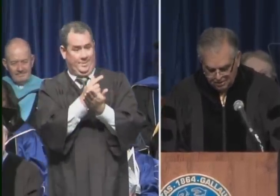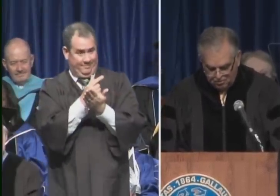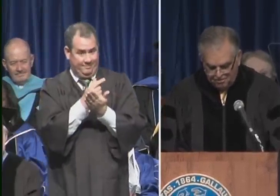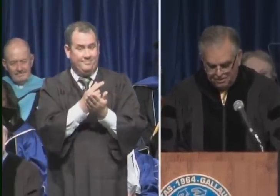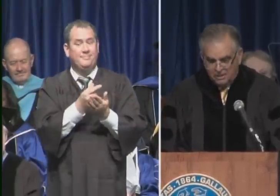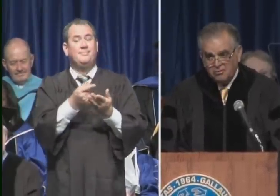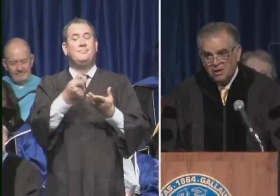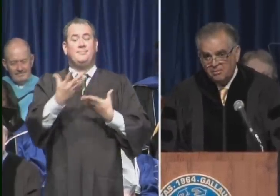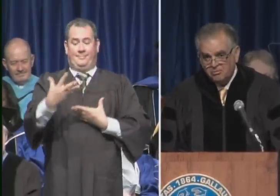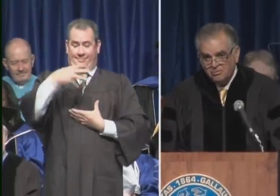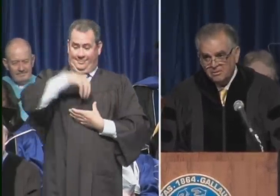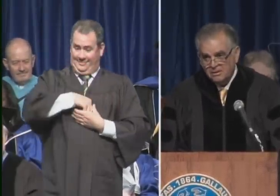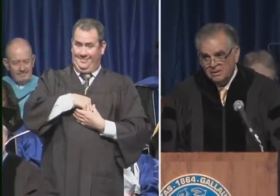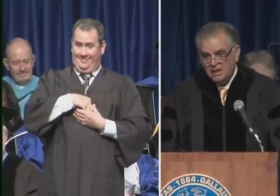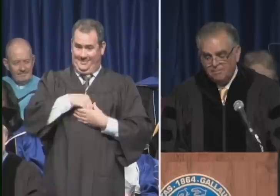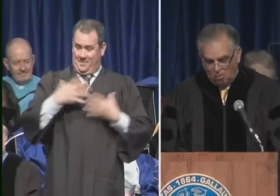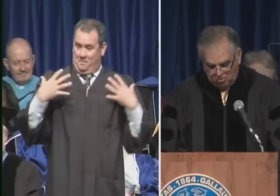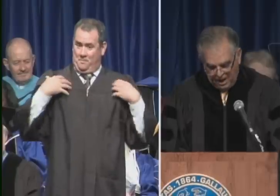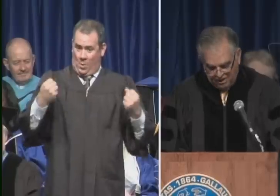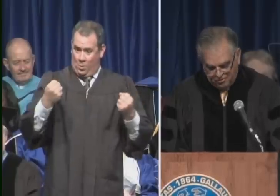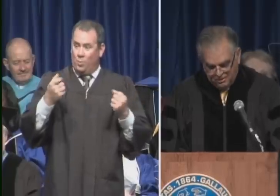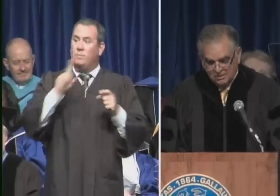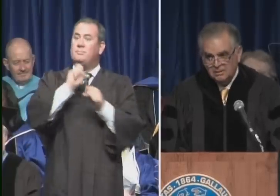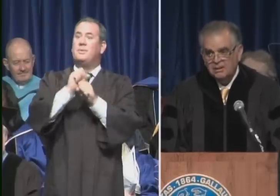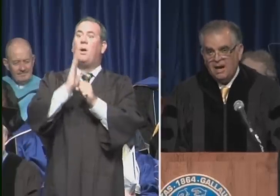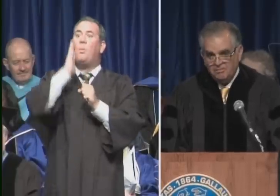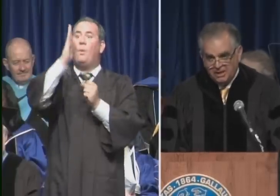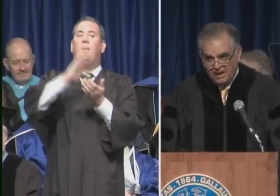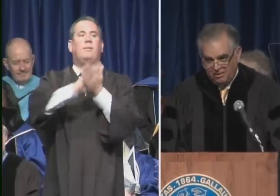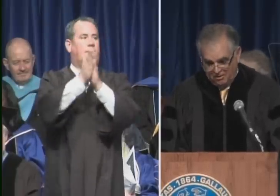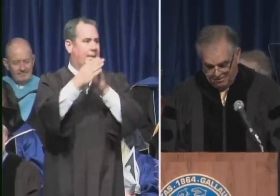and bold action come together.